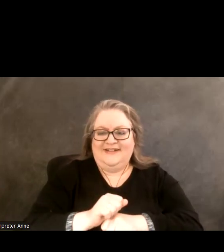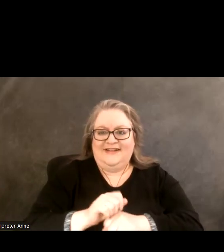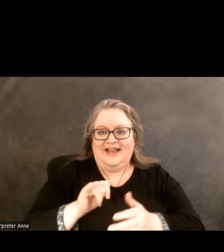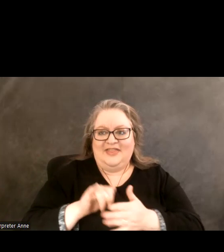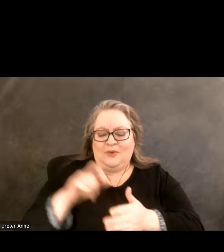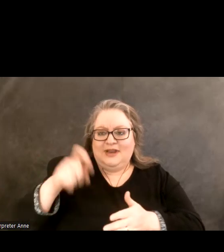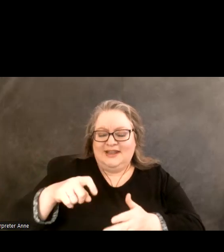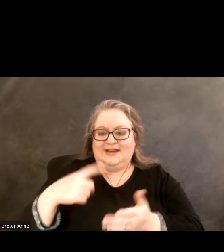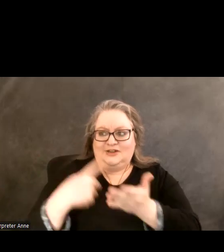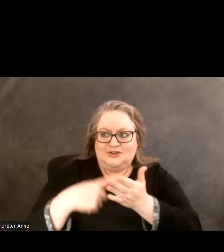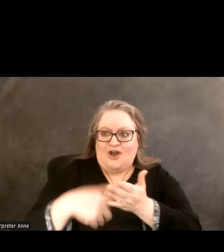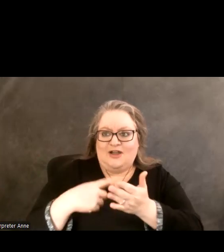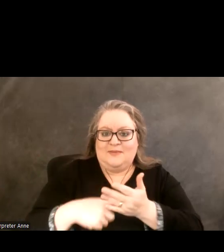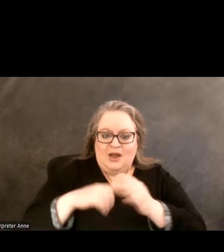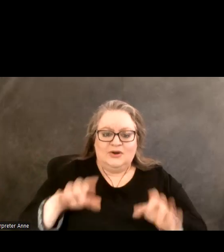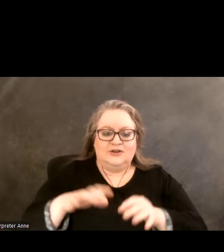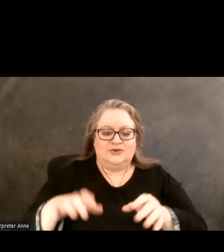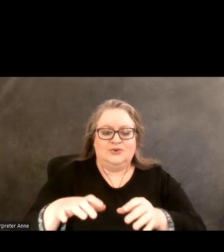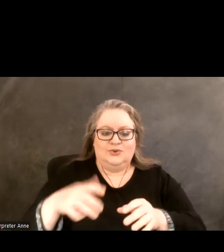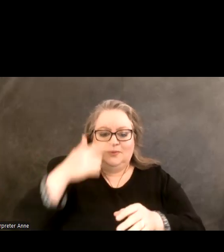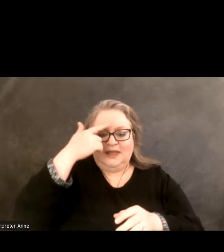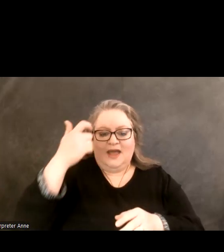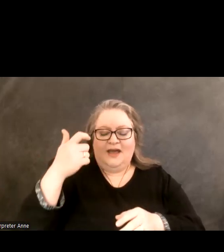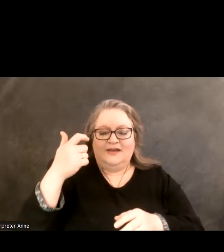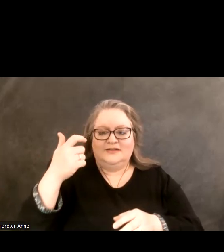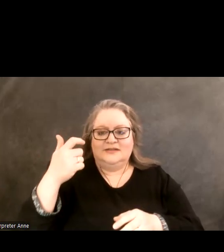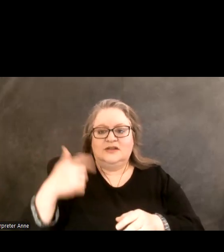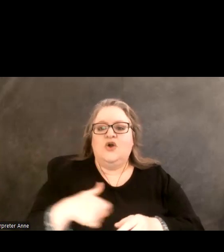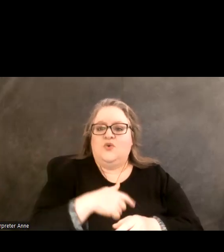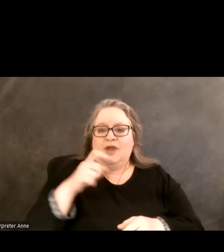about and do, because we had to strategize around meeting